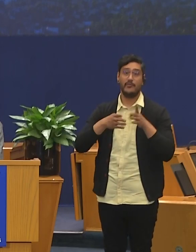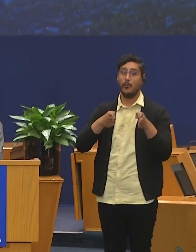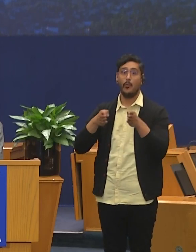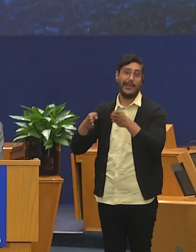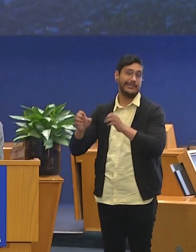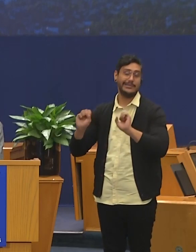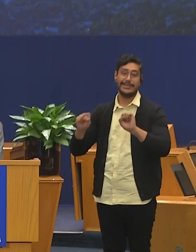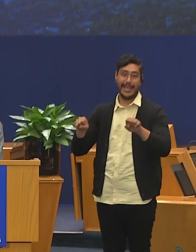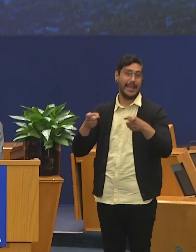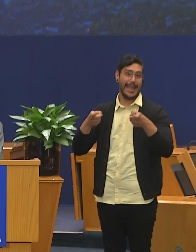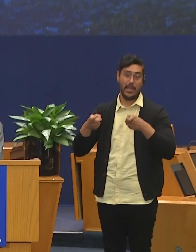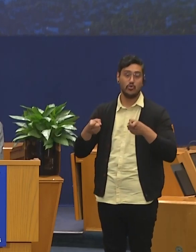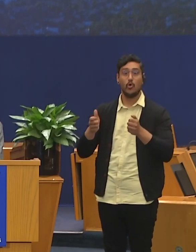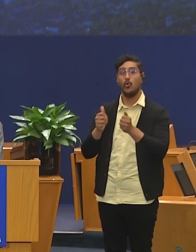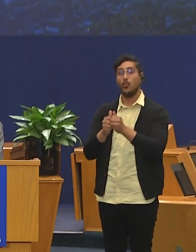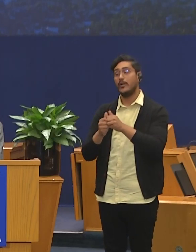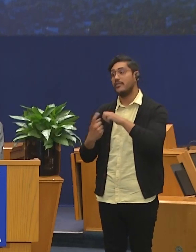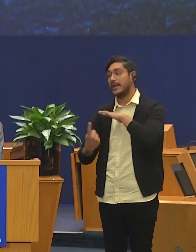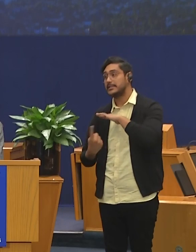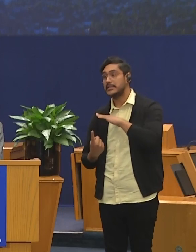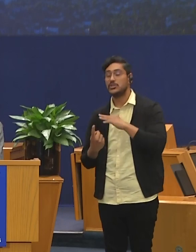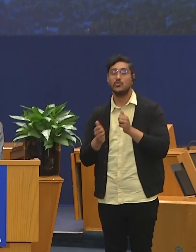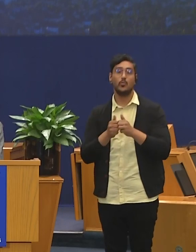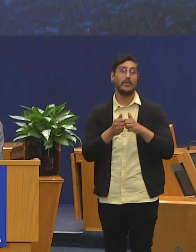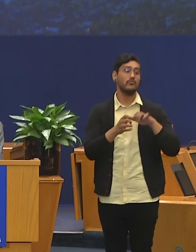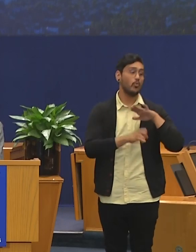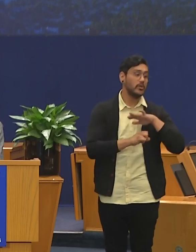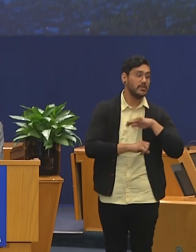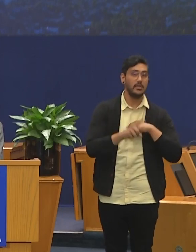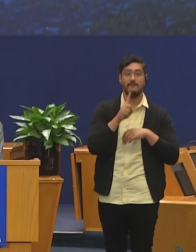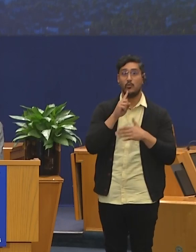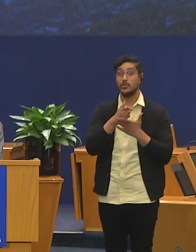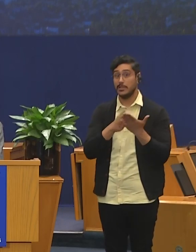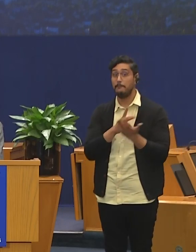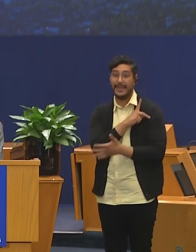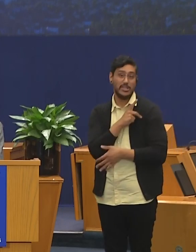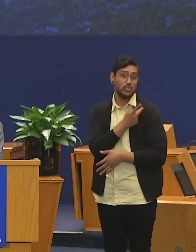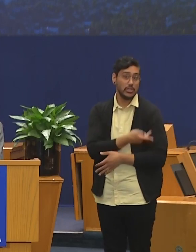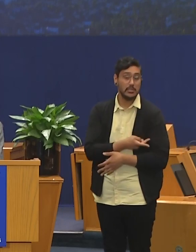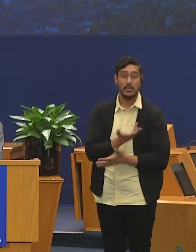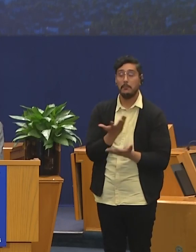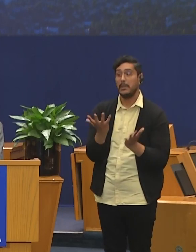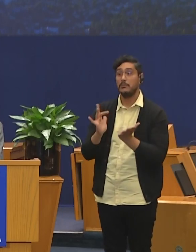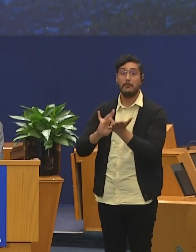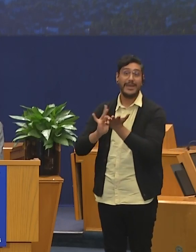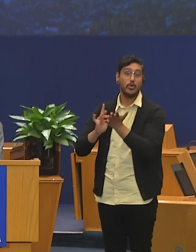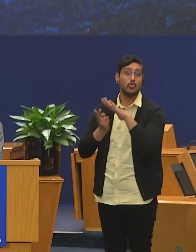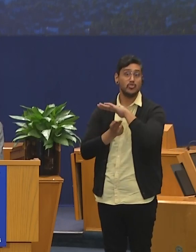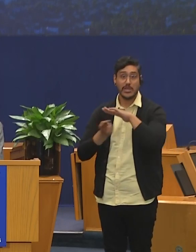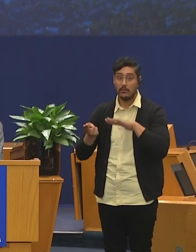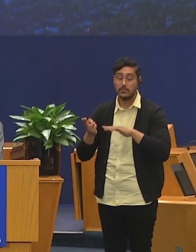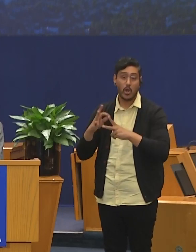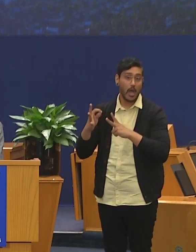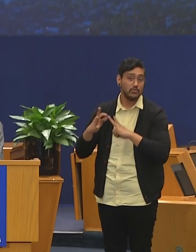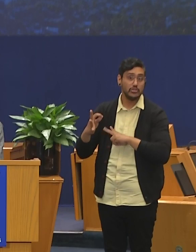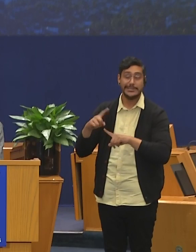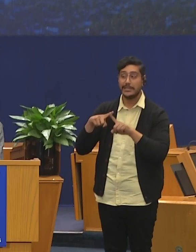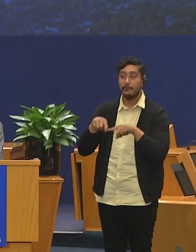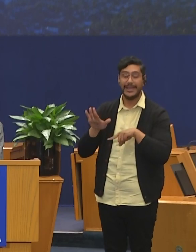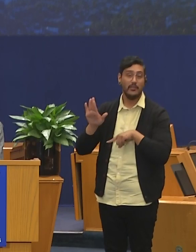VARIETY OF WAYS THAT THIS CAN BE HANDLED THROUGH QUARANTINE AND ISOLATION SITES FOR CERTAIN PATIENTS ALSO PERHAPS THE